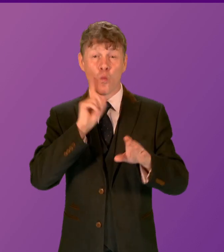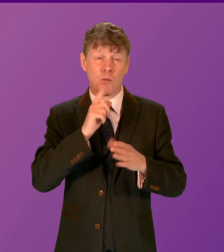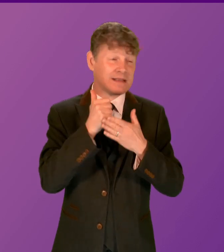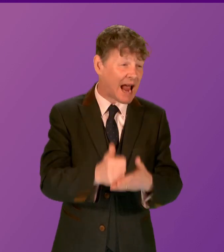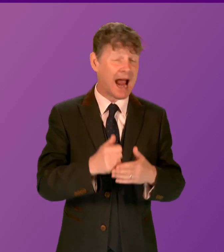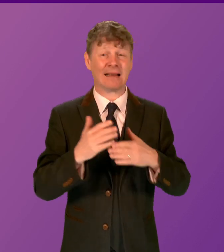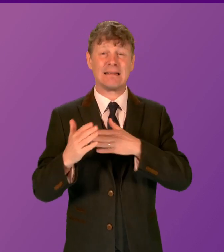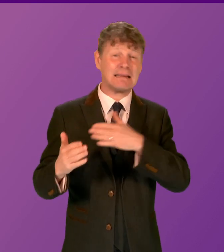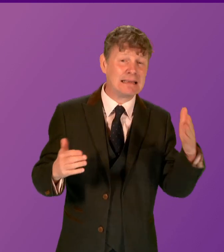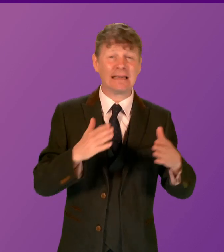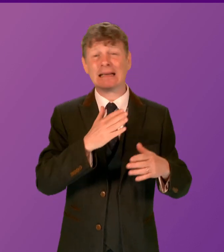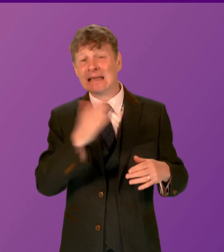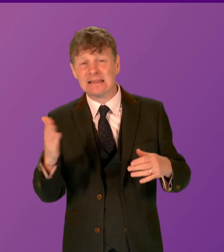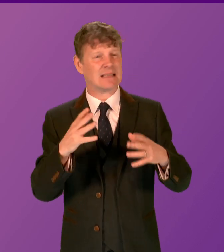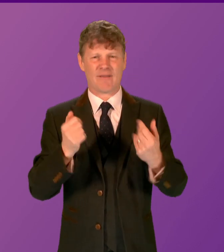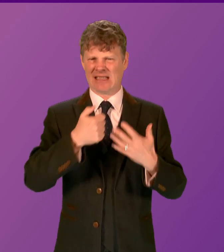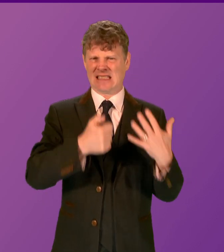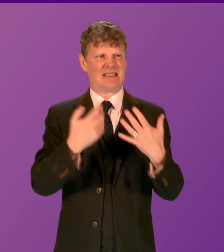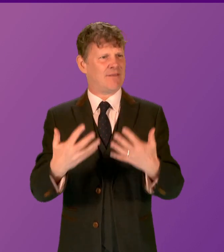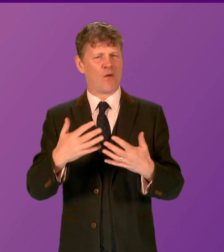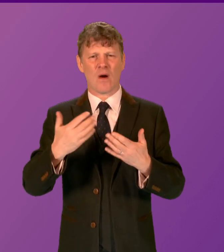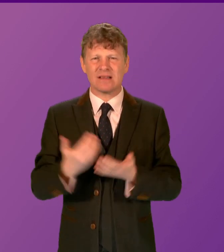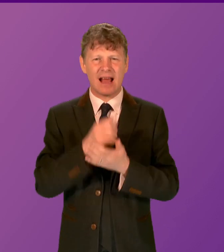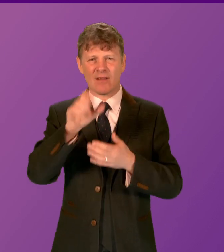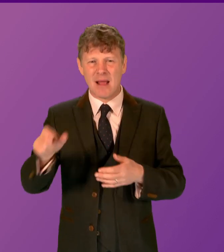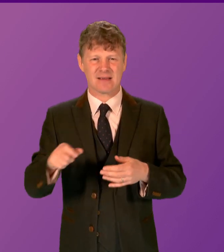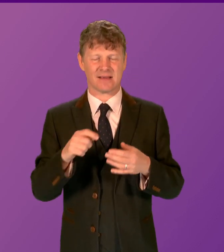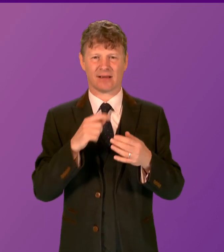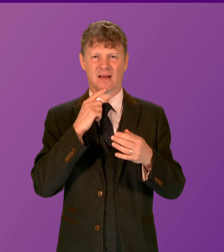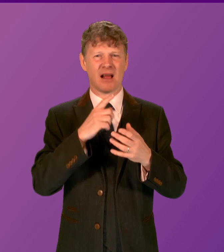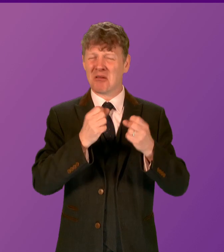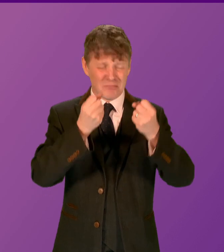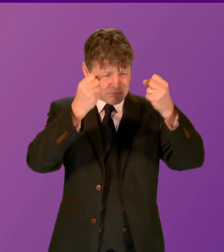can provide up to 64 safe places for women, and SAY Women, which supports women aged from